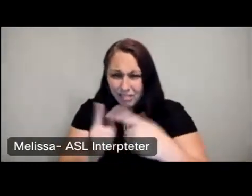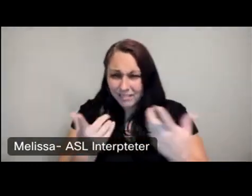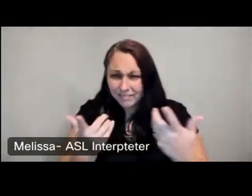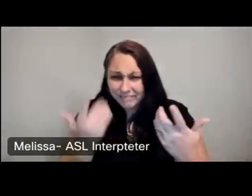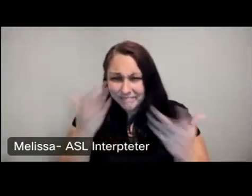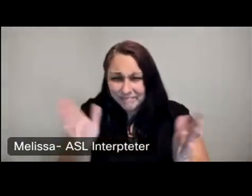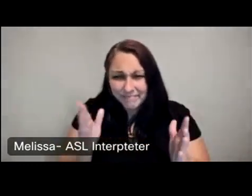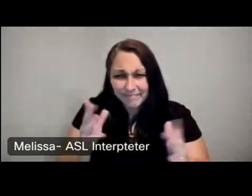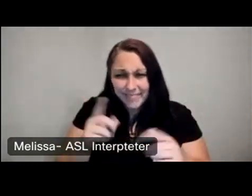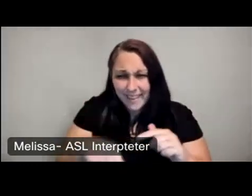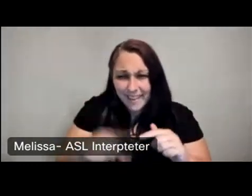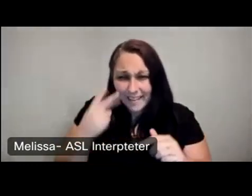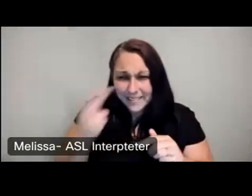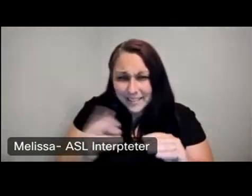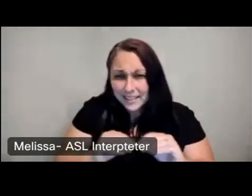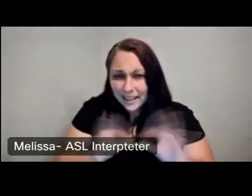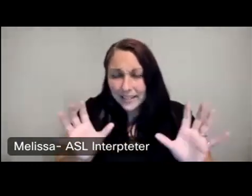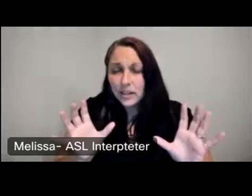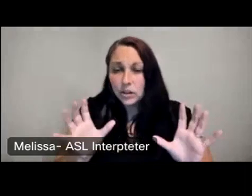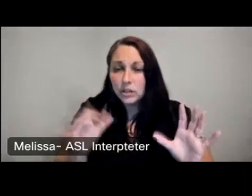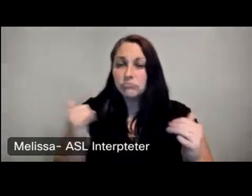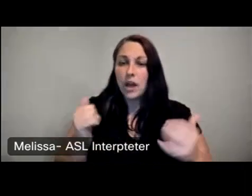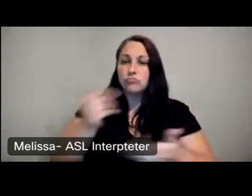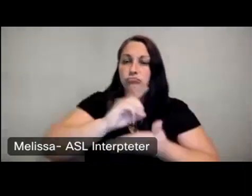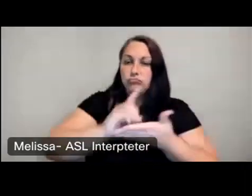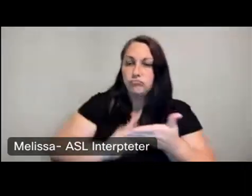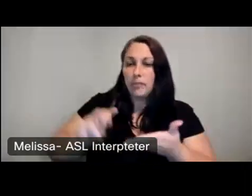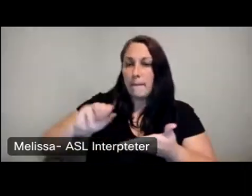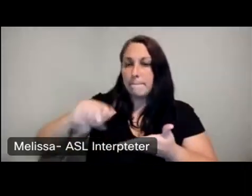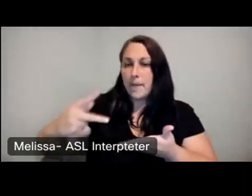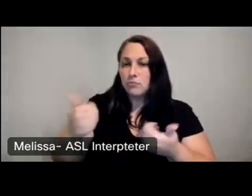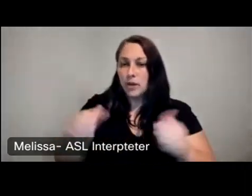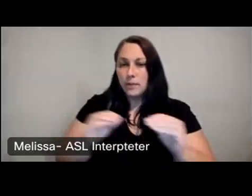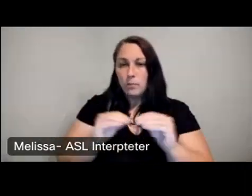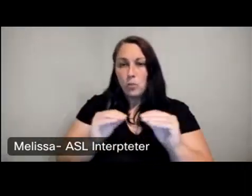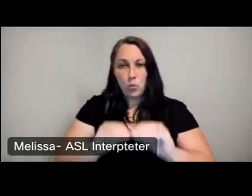um the way we that that we've been designing them um we're open to us thank you thank you